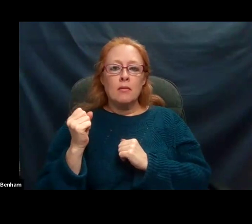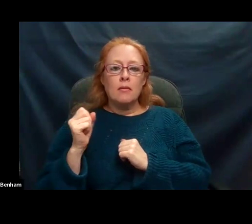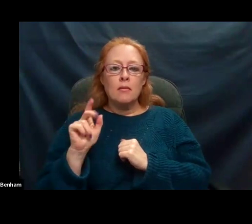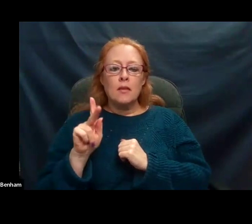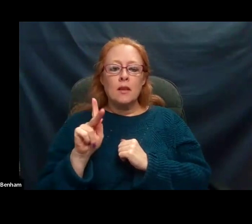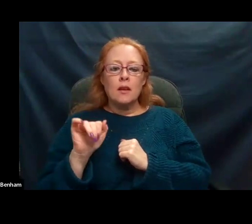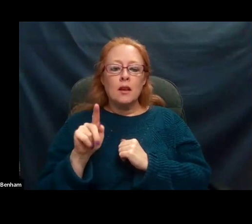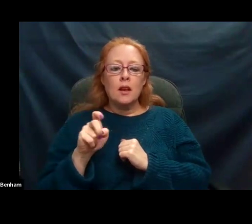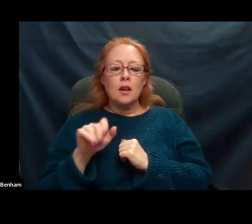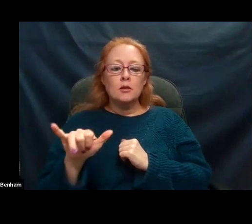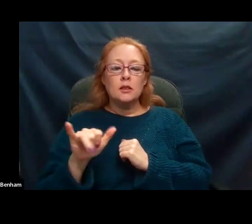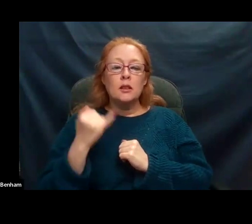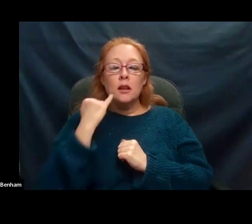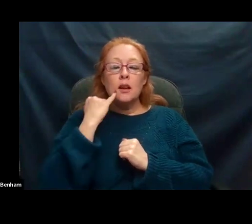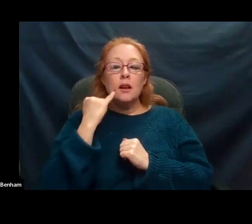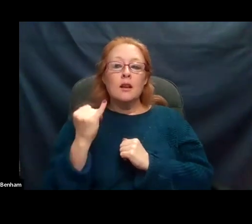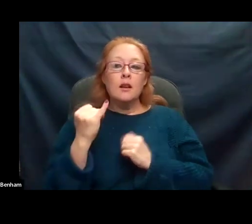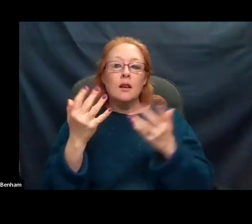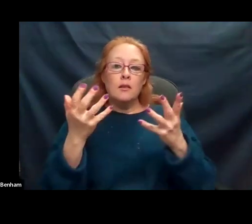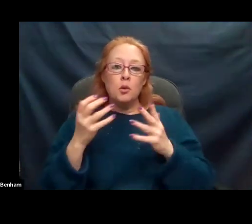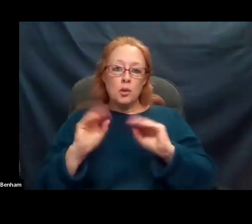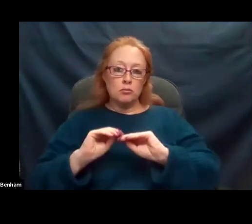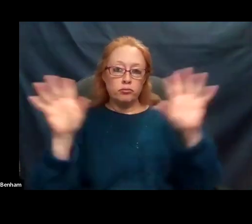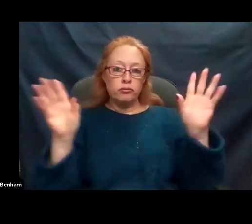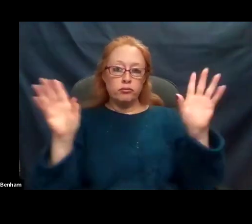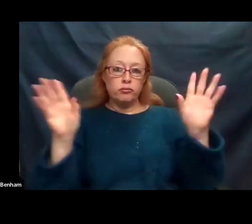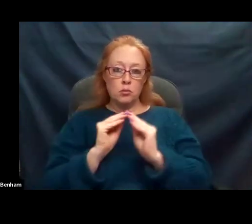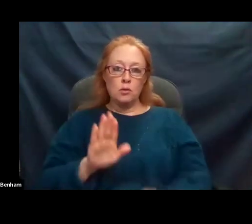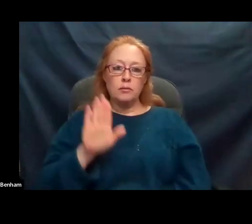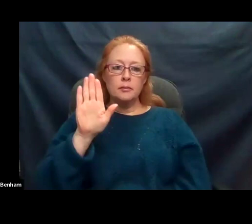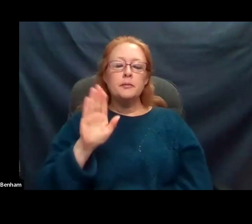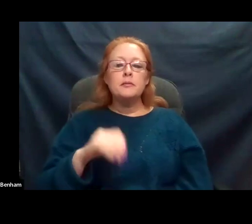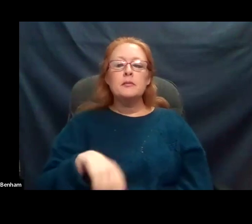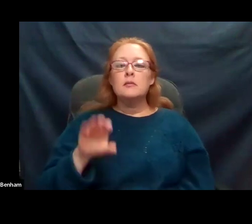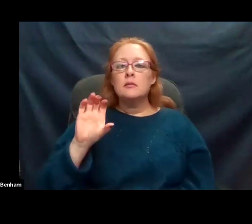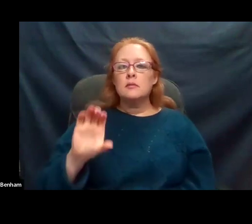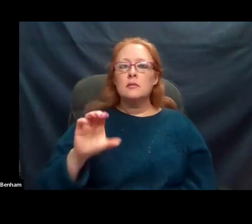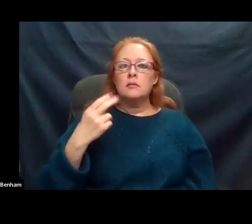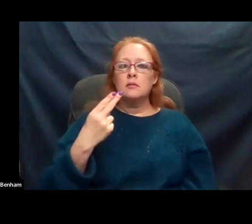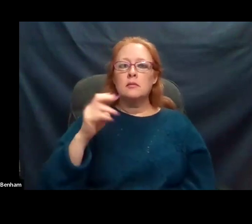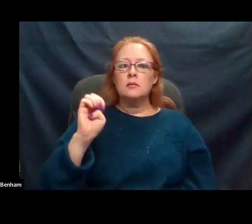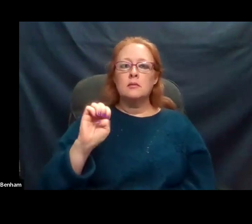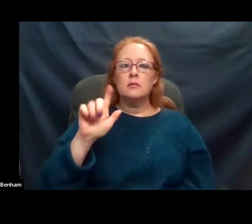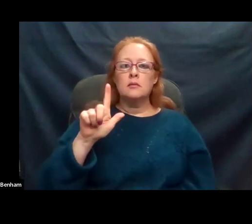All right. Please feel free to raise your hand if you would like more clarification.